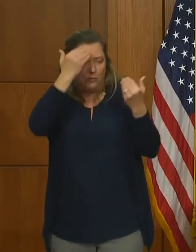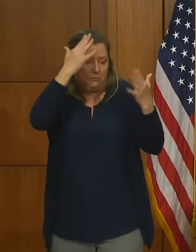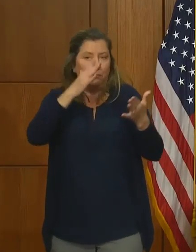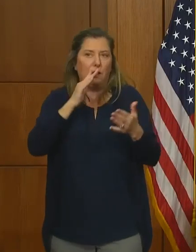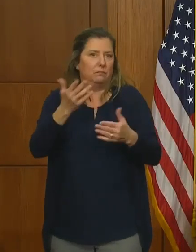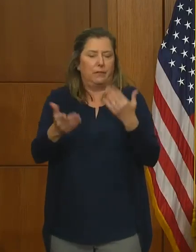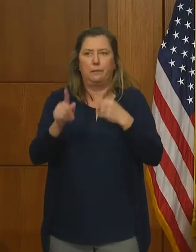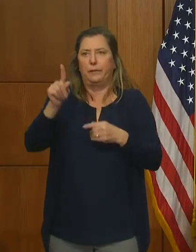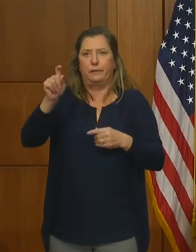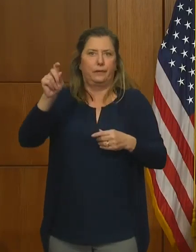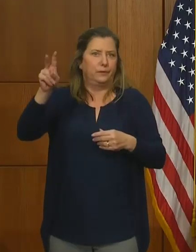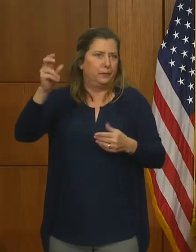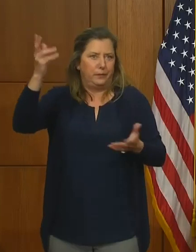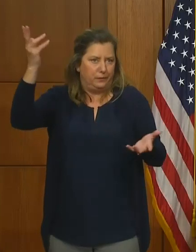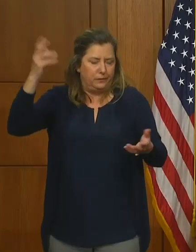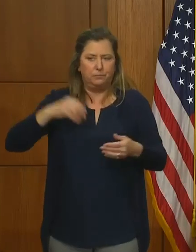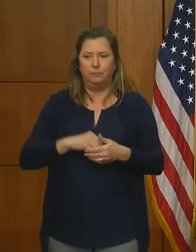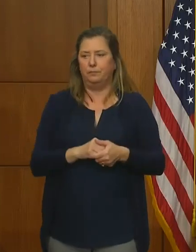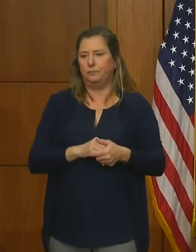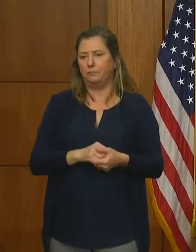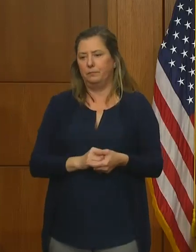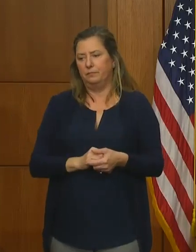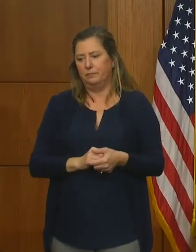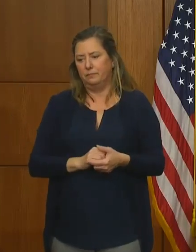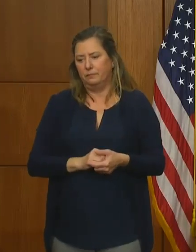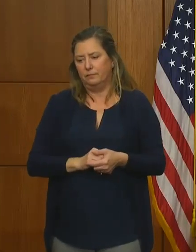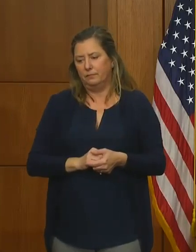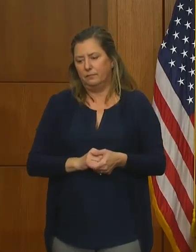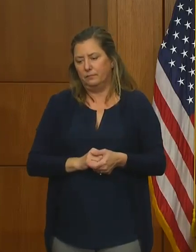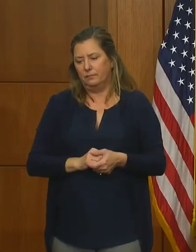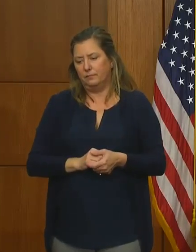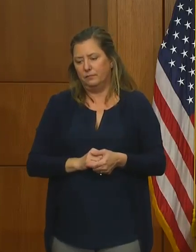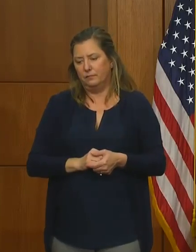EXACT NUMBER BUT IT'S IN THE